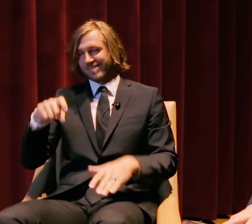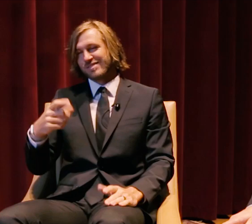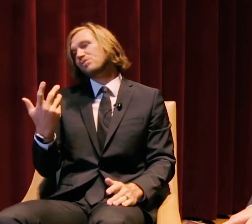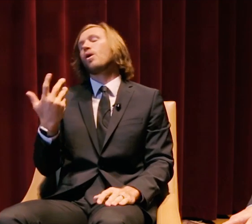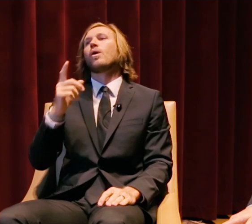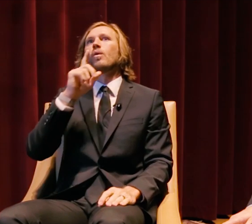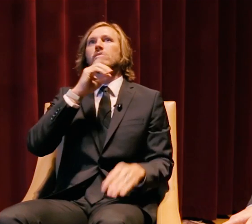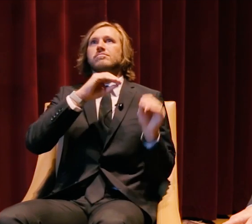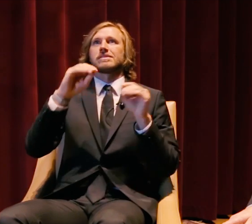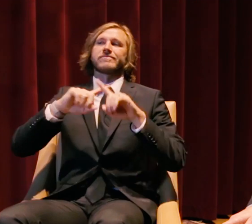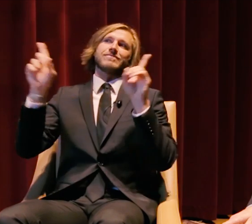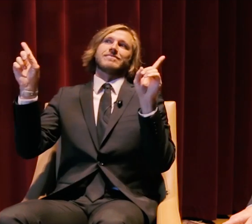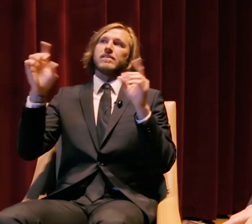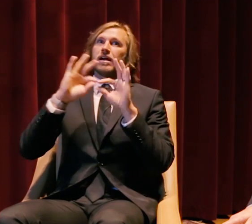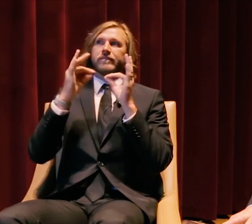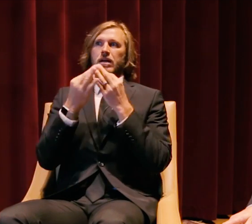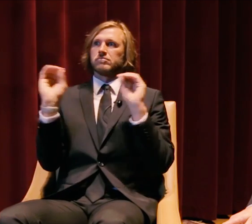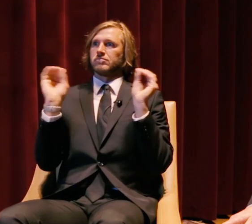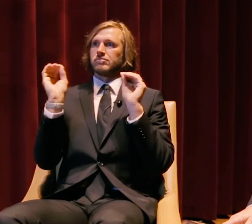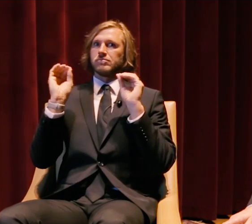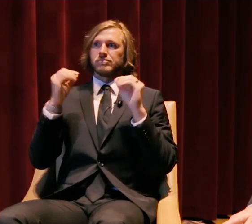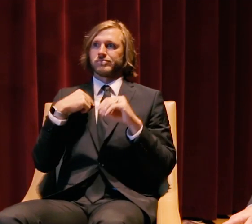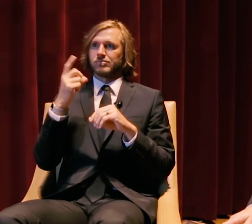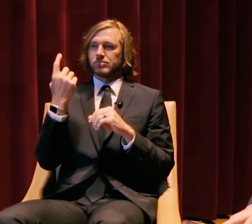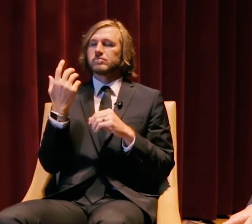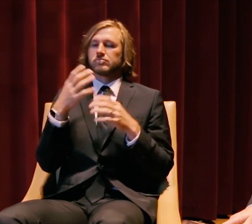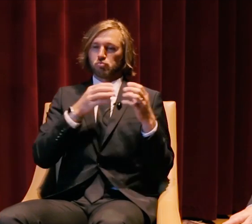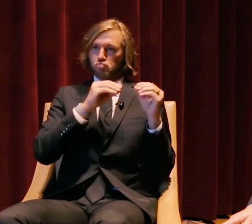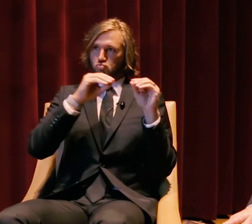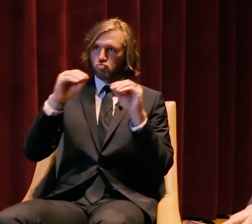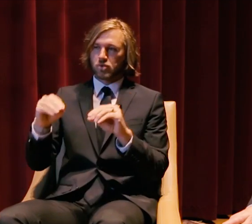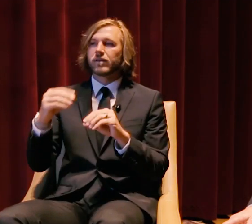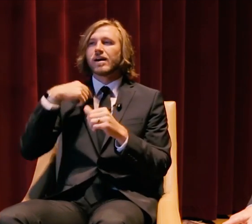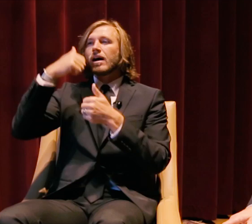And so that was really big move, we had no family up here. And moved up here, and I remember the day,